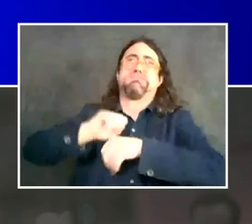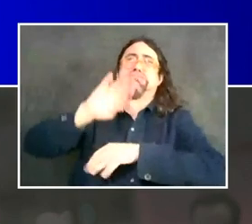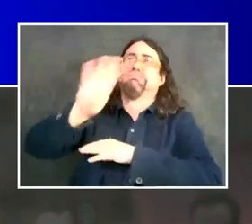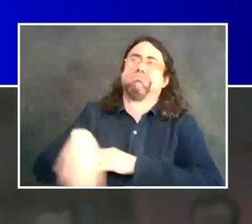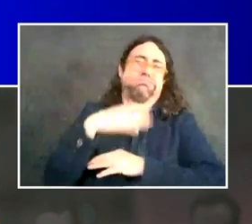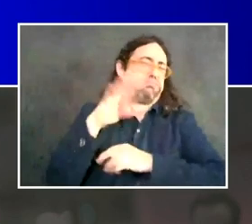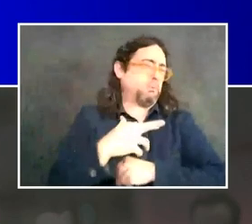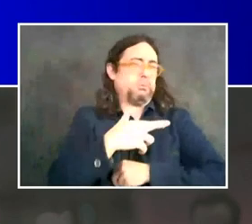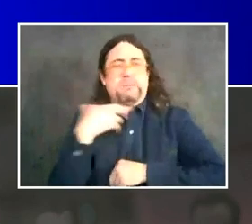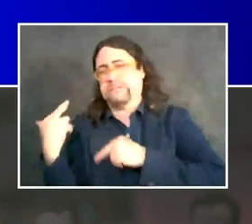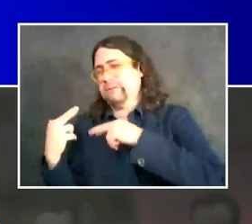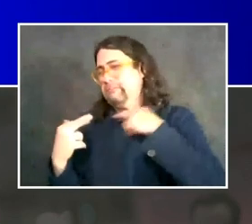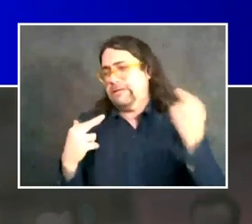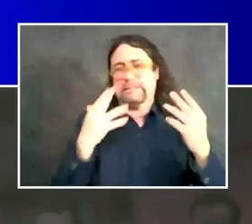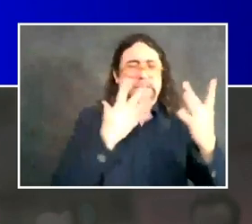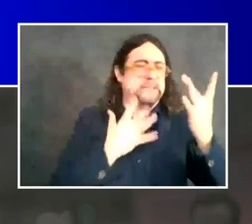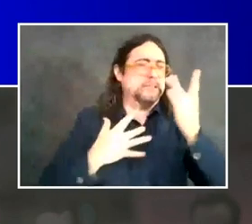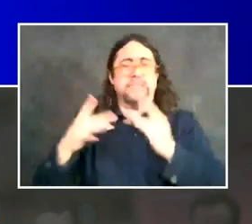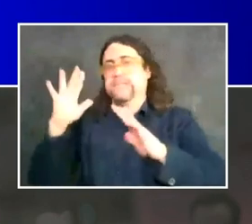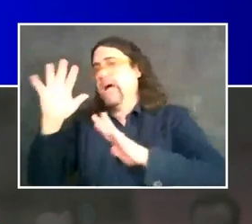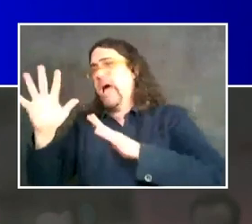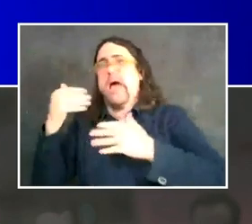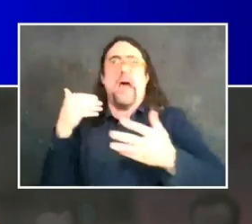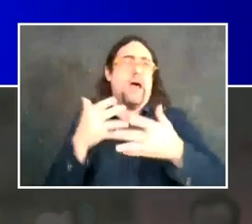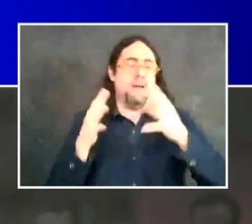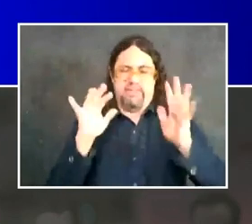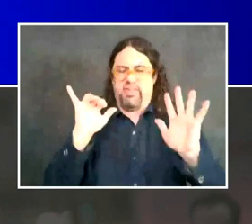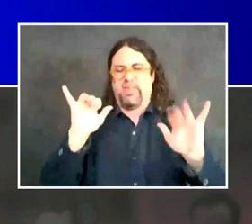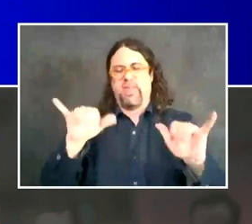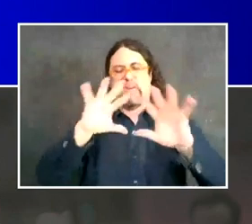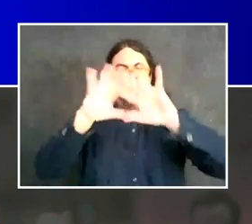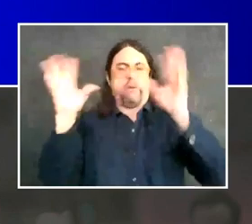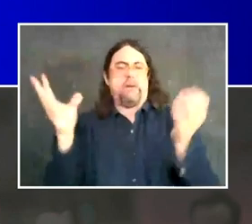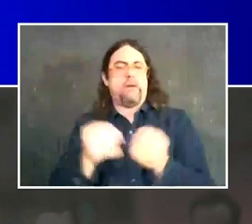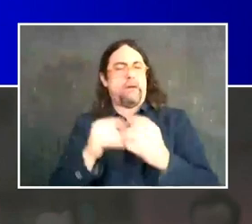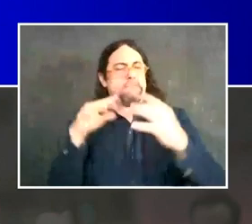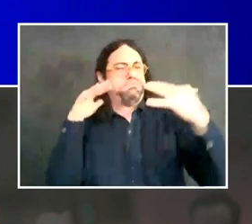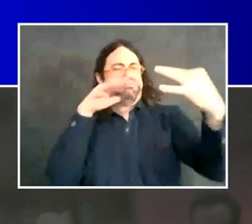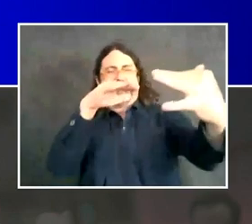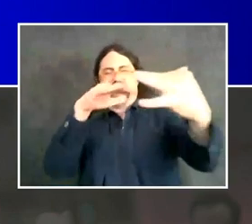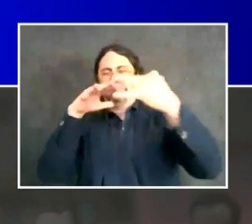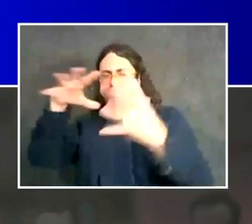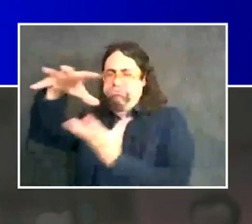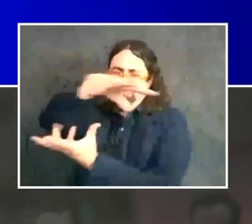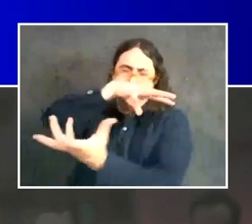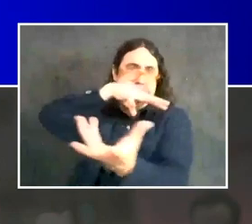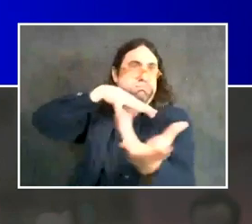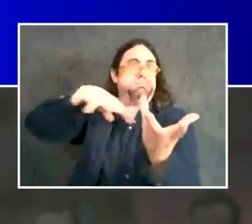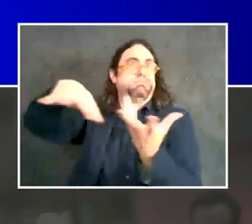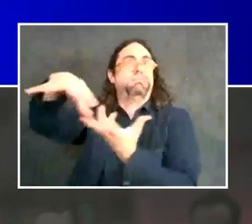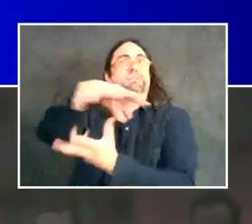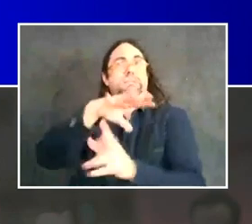WALKING TOWARD THE DANGER BUT THEY HAVE TO THINK ABOUT WHAT